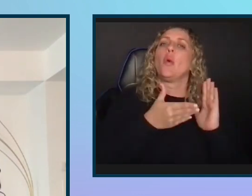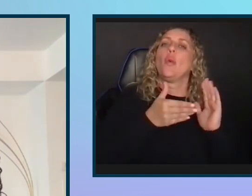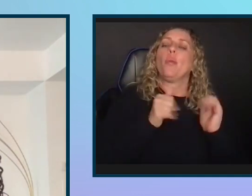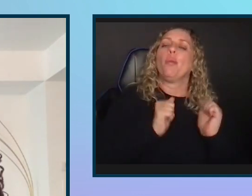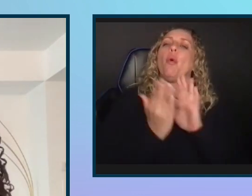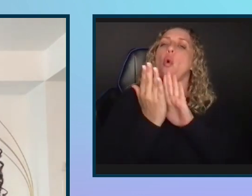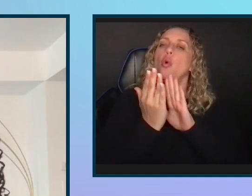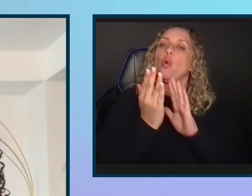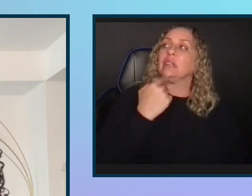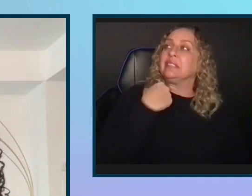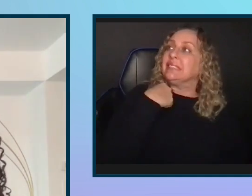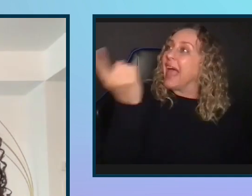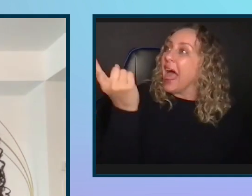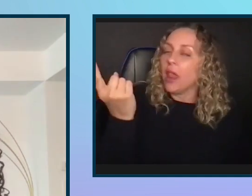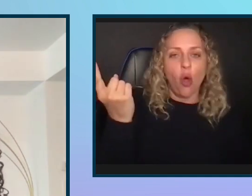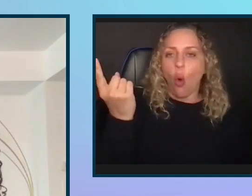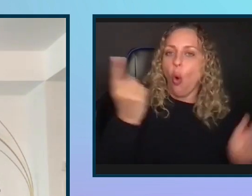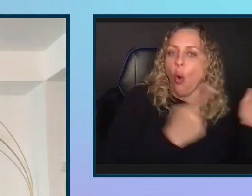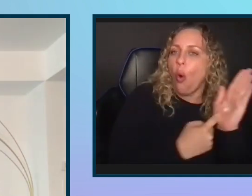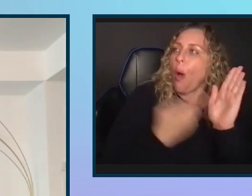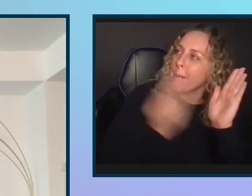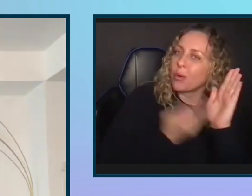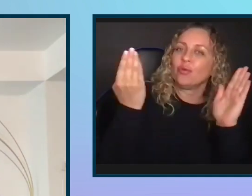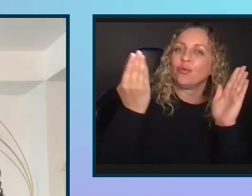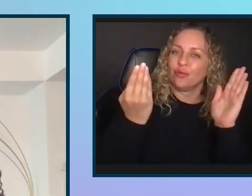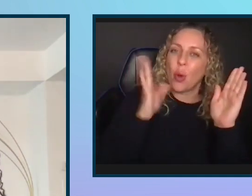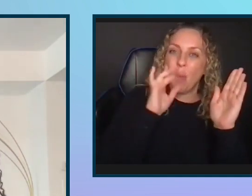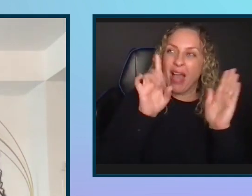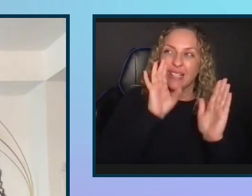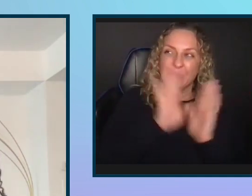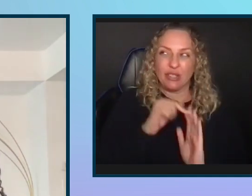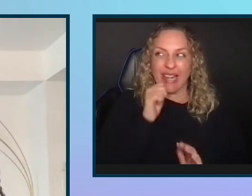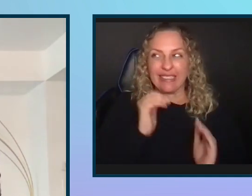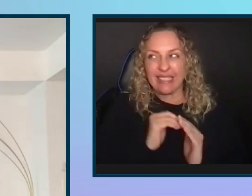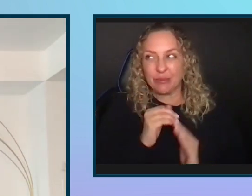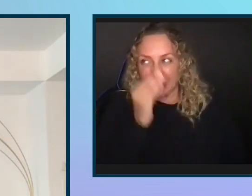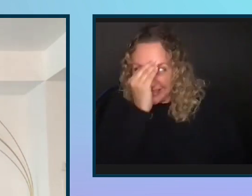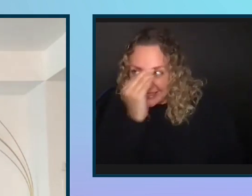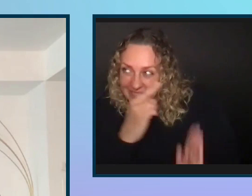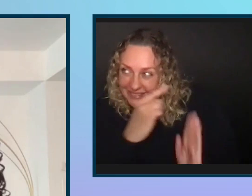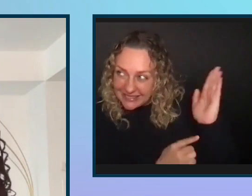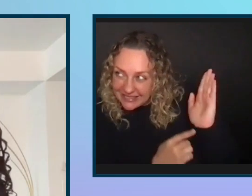but proving to them why using certain icons are not accessible, I think if you are telling people and giving them evidence